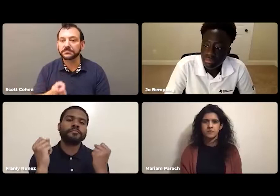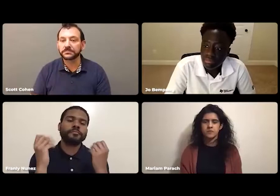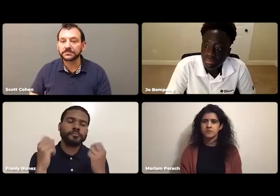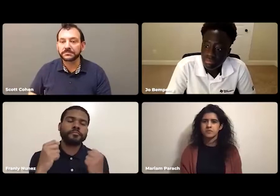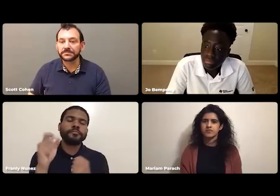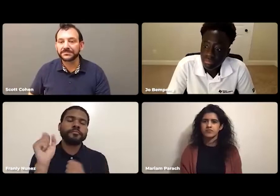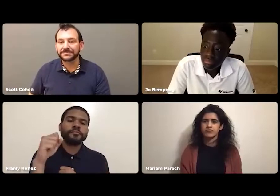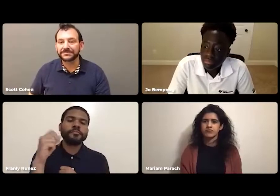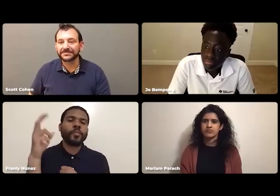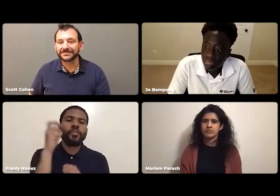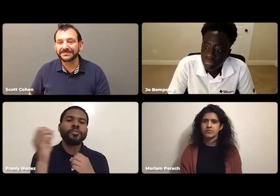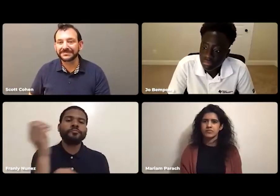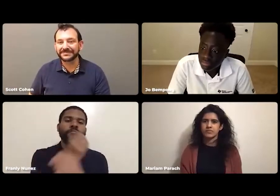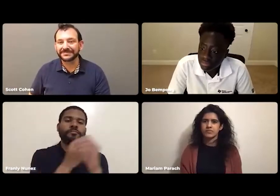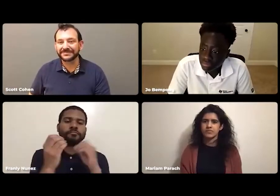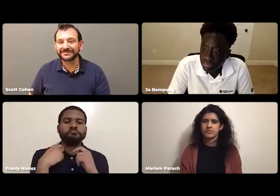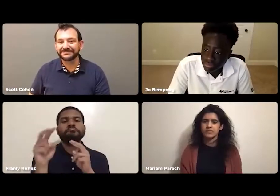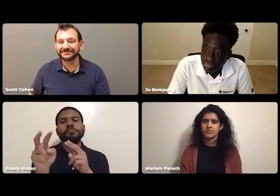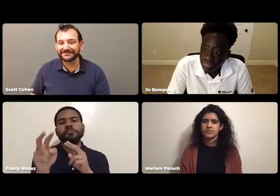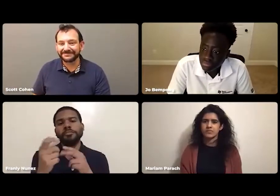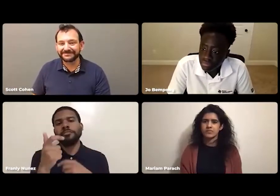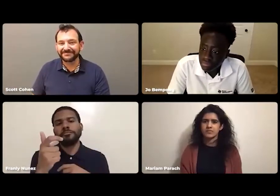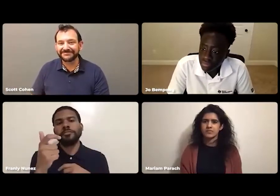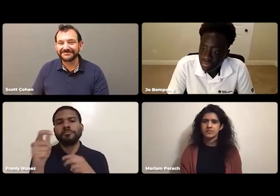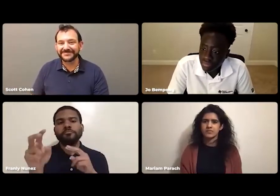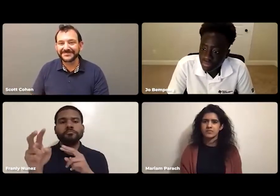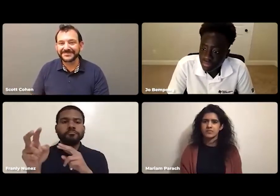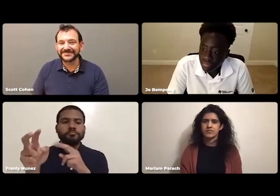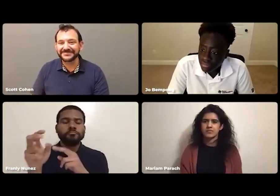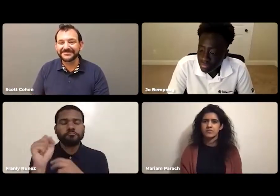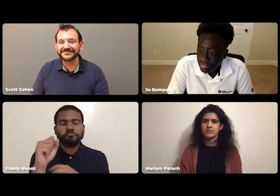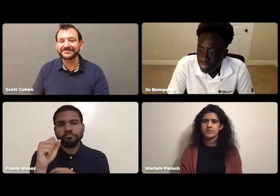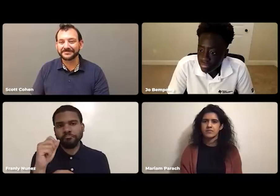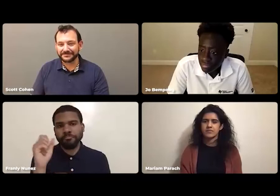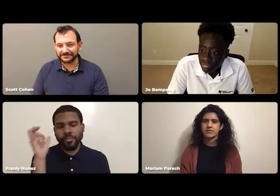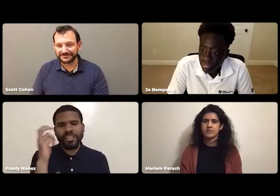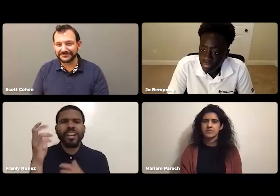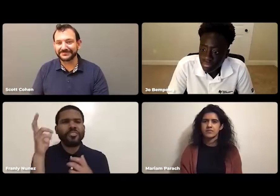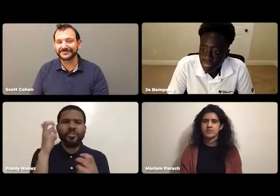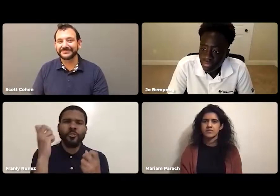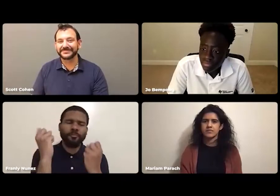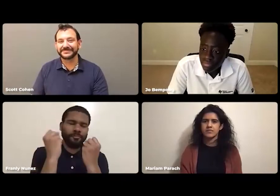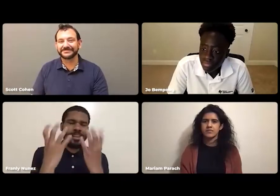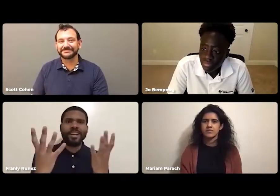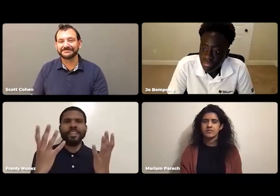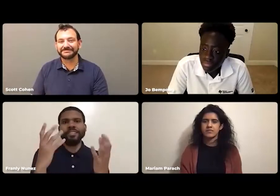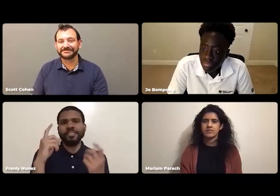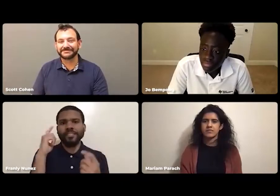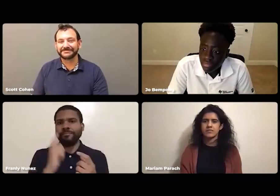I've seen that sign a couple times.